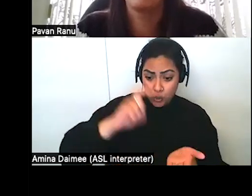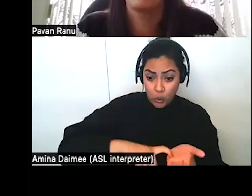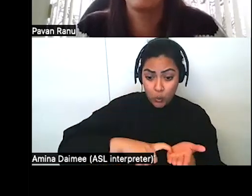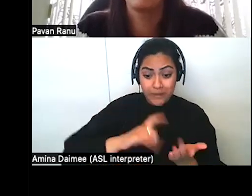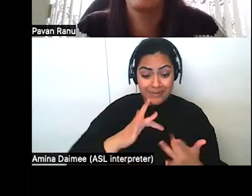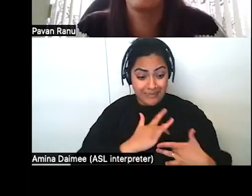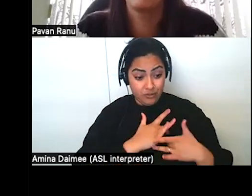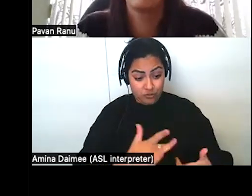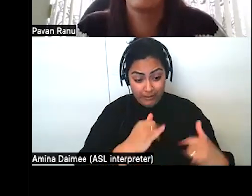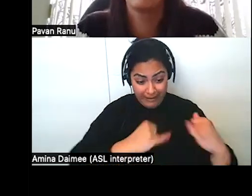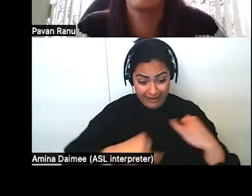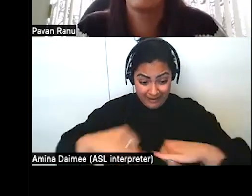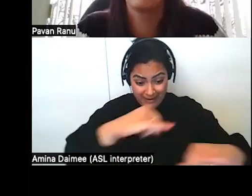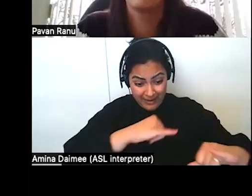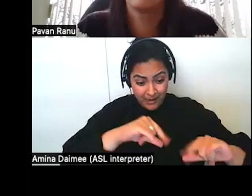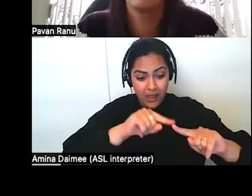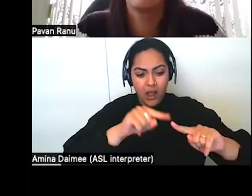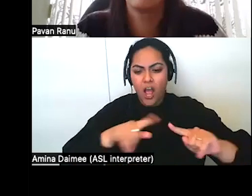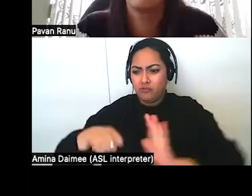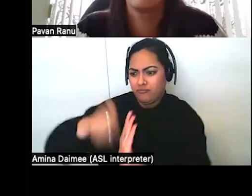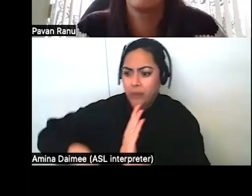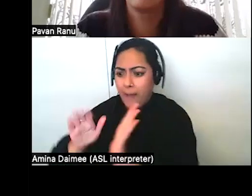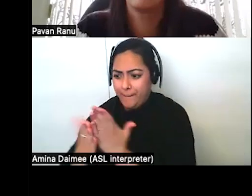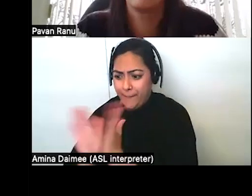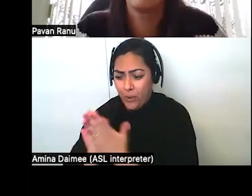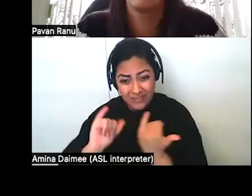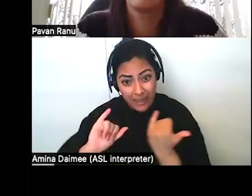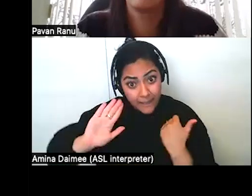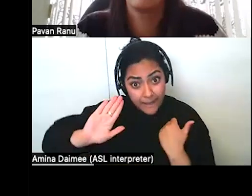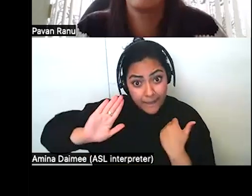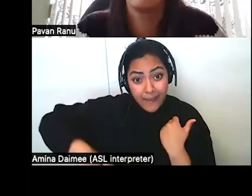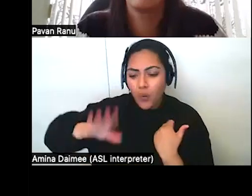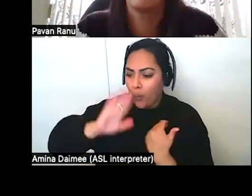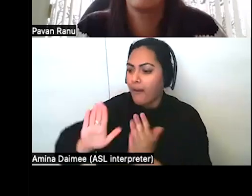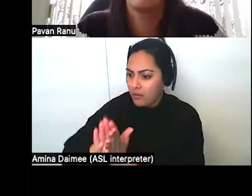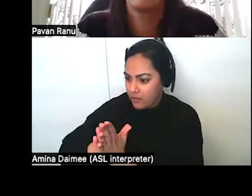will be too late to jump on the bandwagon? How can publishers respond quickly to emerging trends?